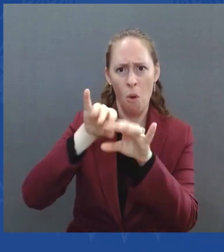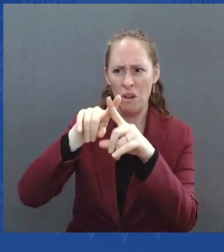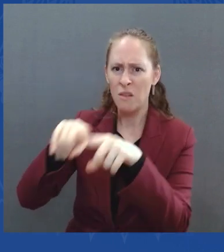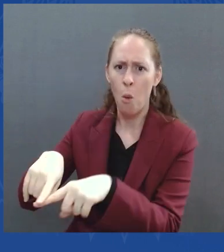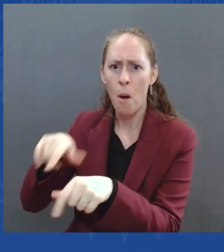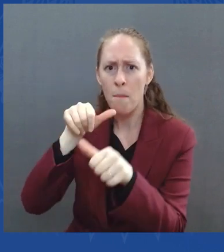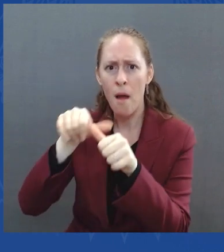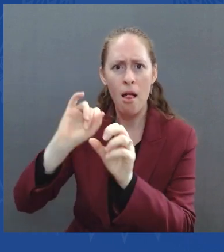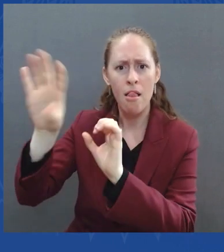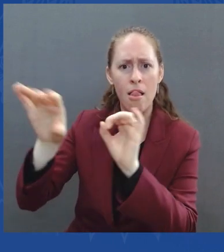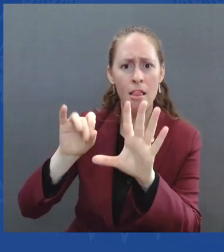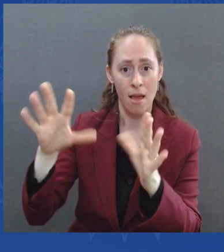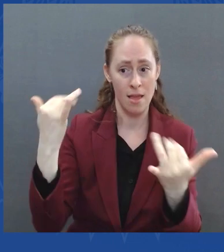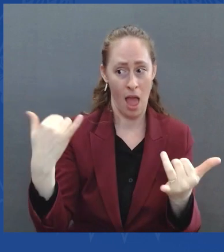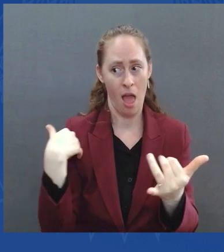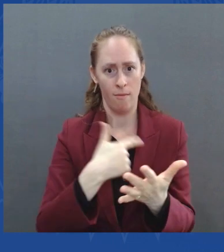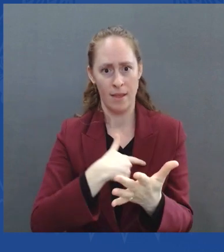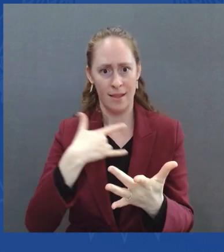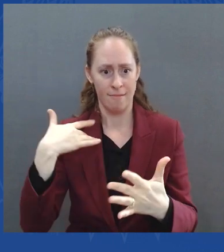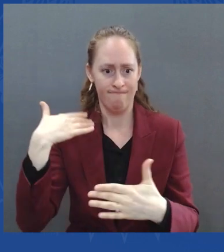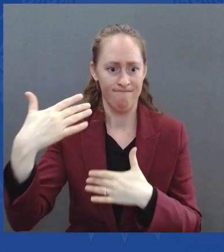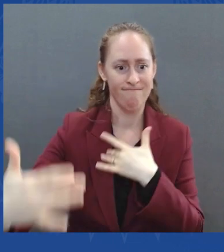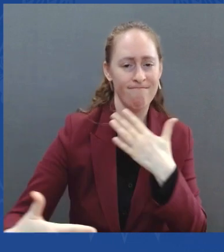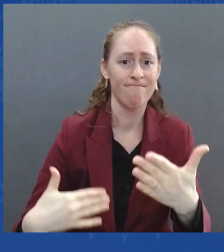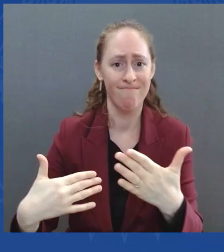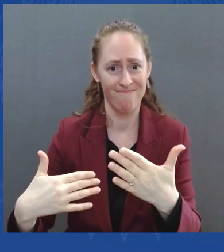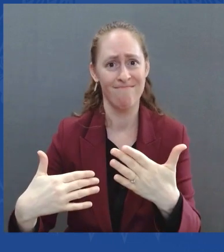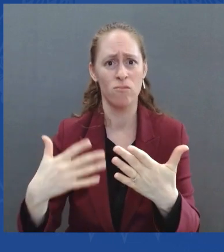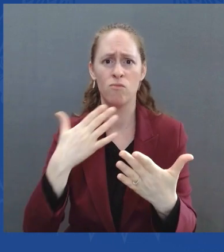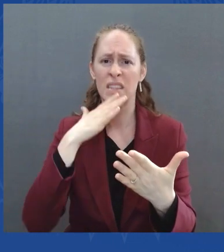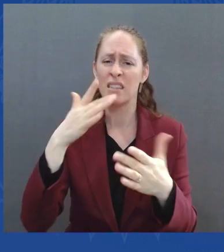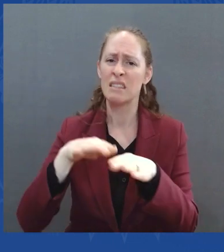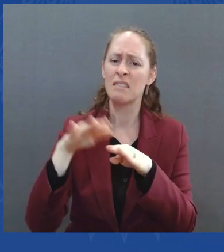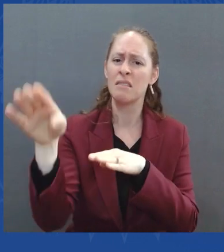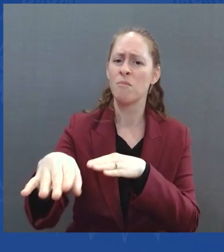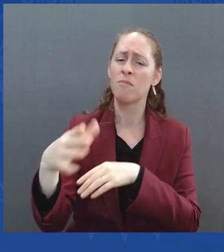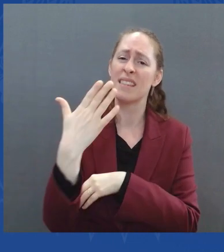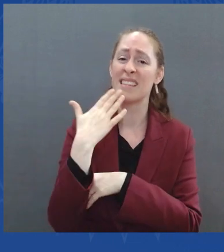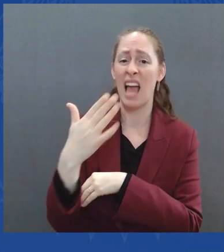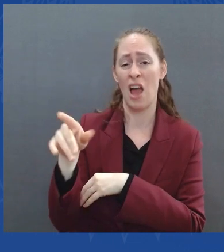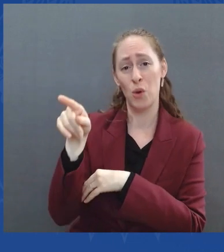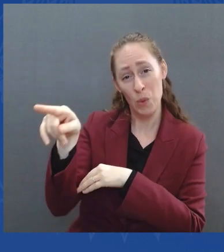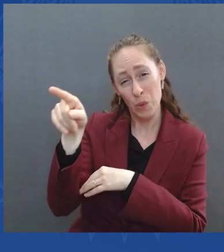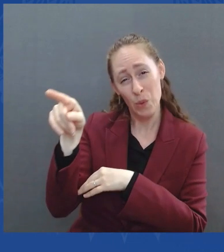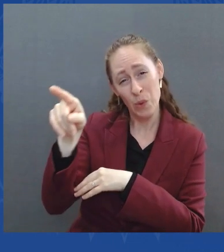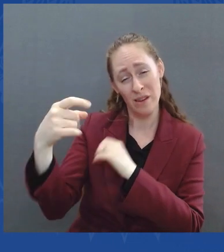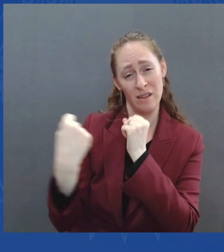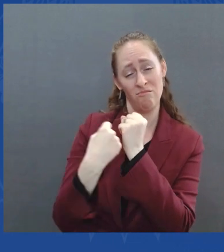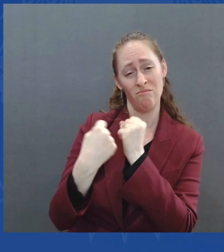Thank you for backing American workers. My union stands ready to assist you.